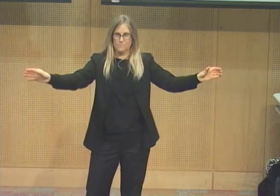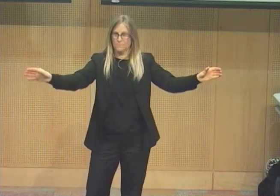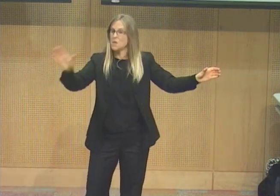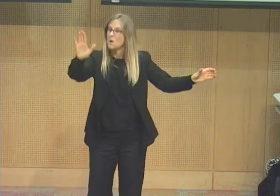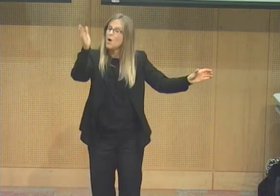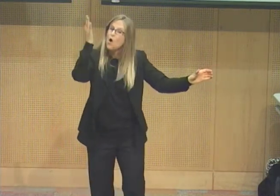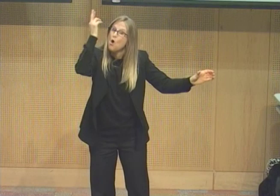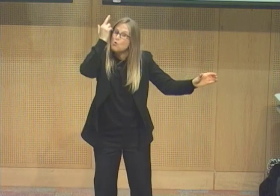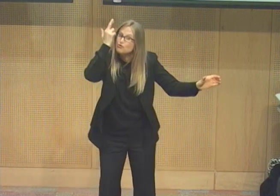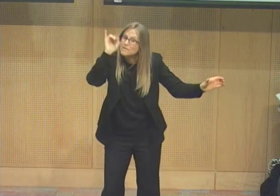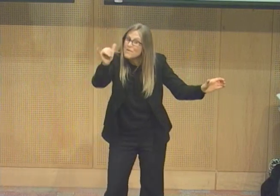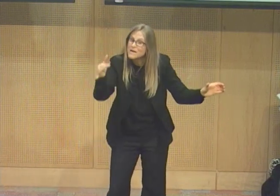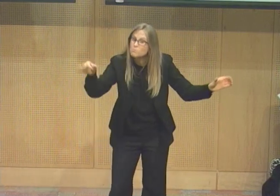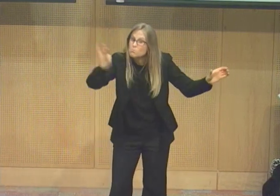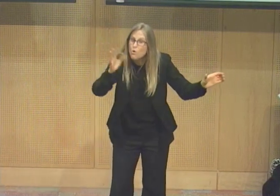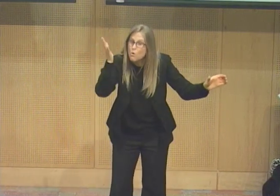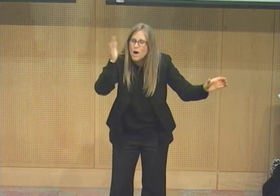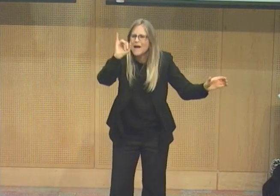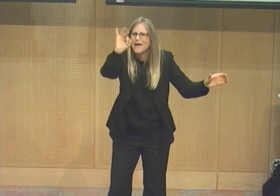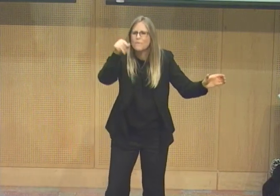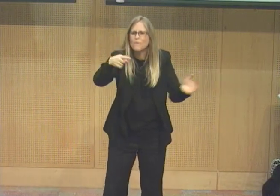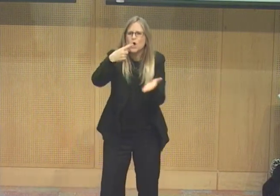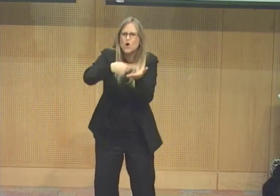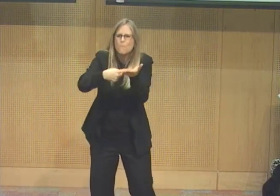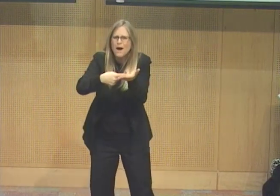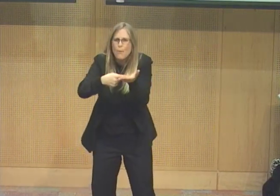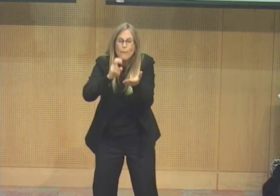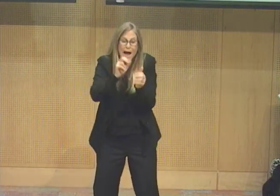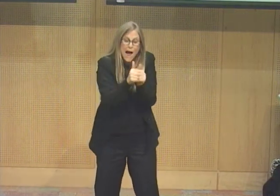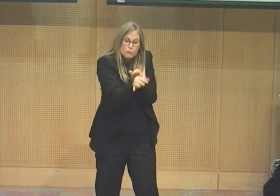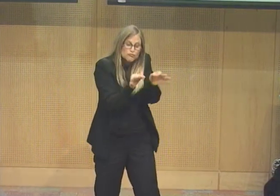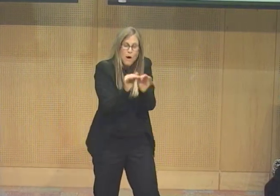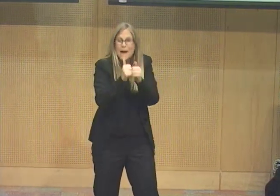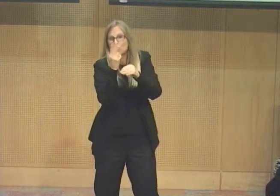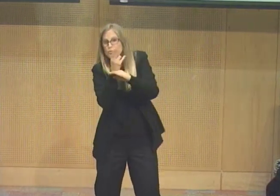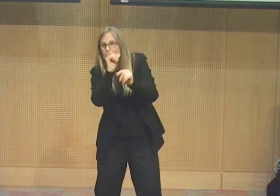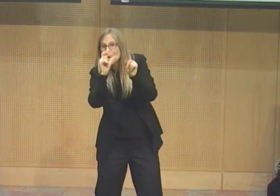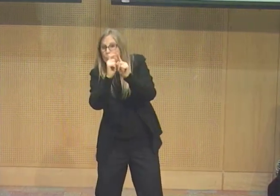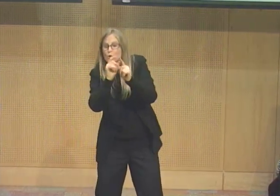Others characteristically spoke about hearing people. It's important to understand this because if you